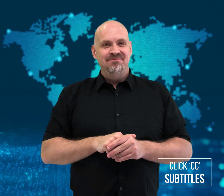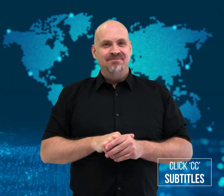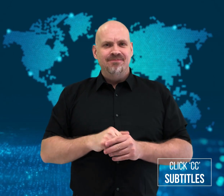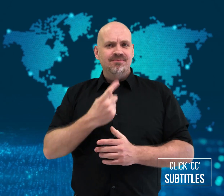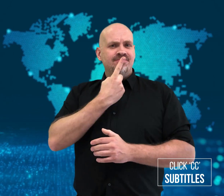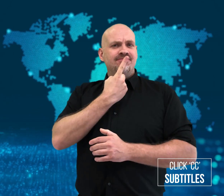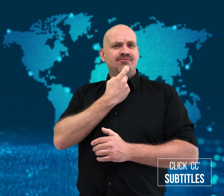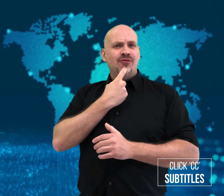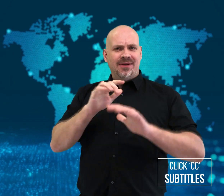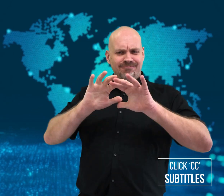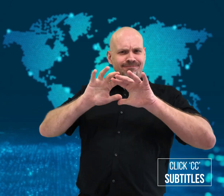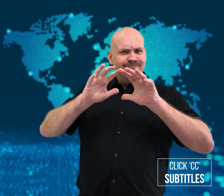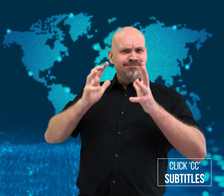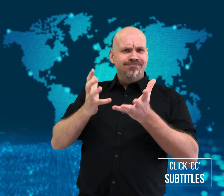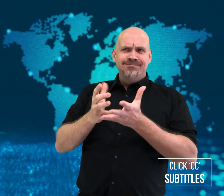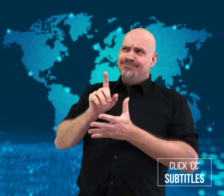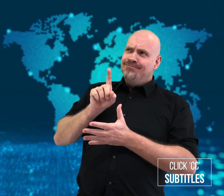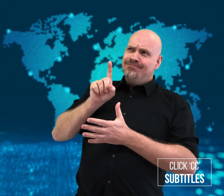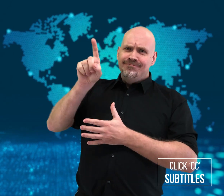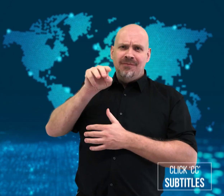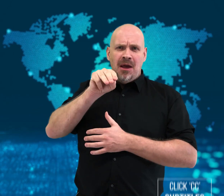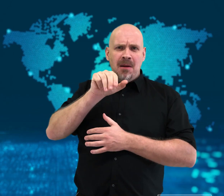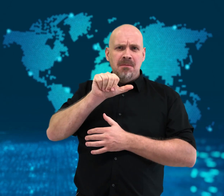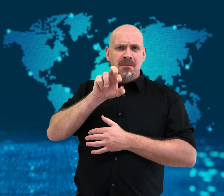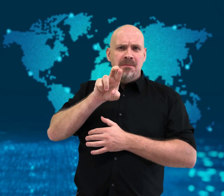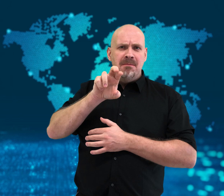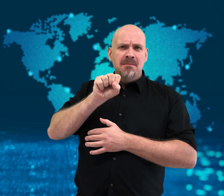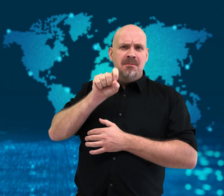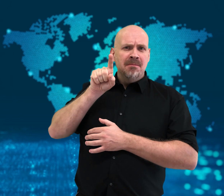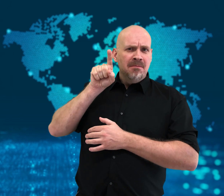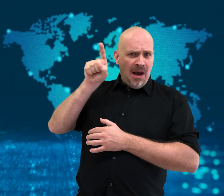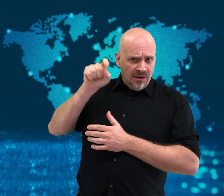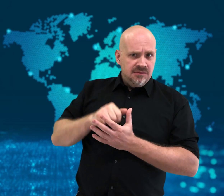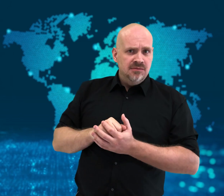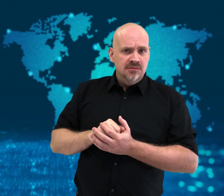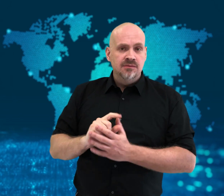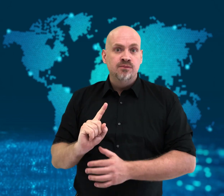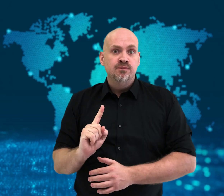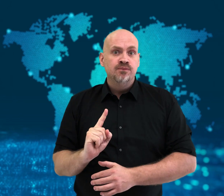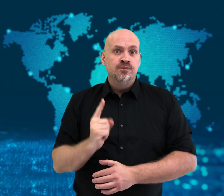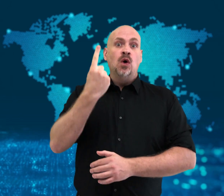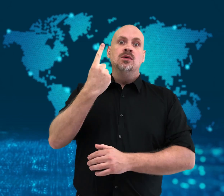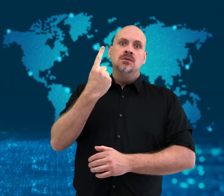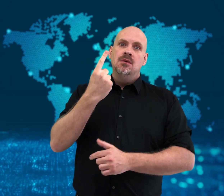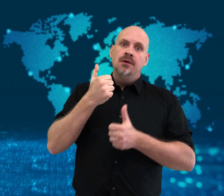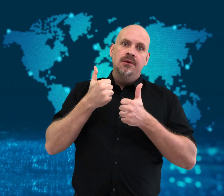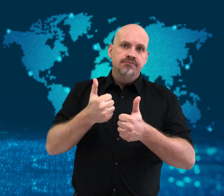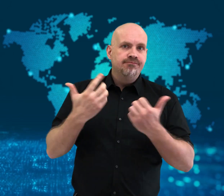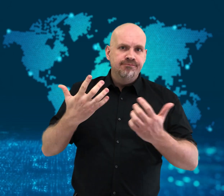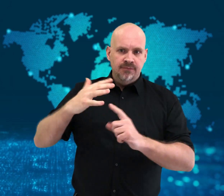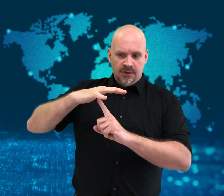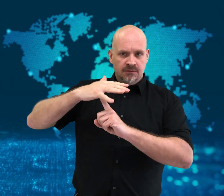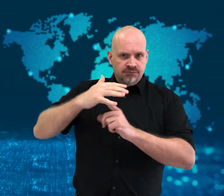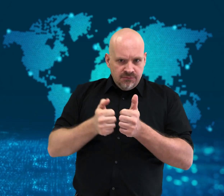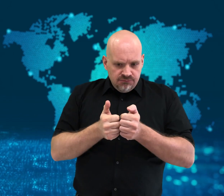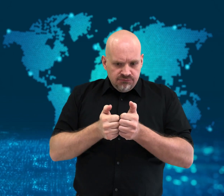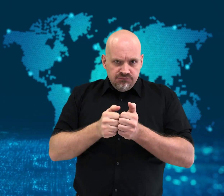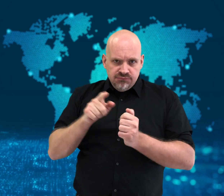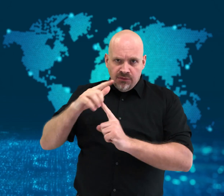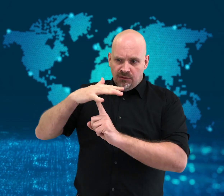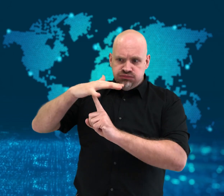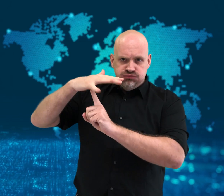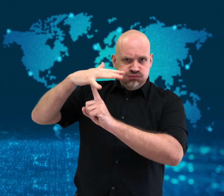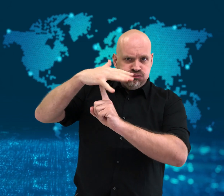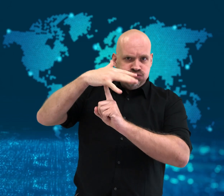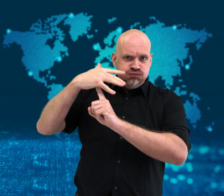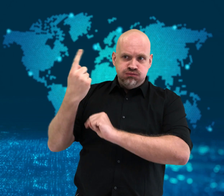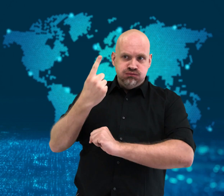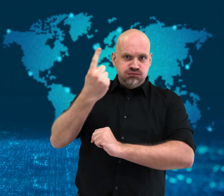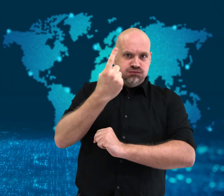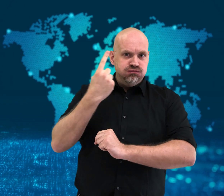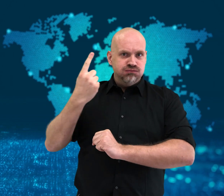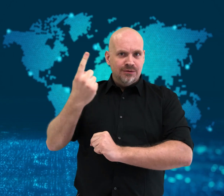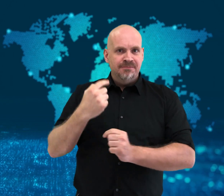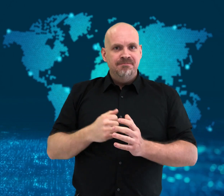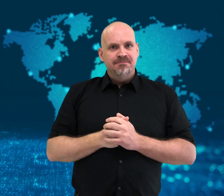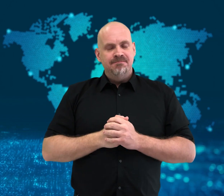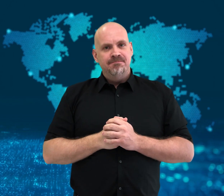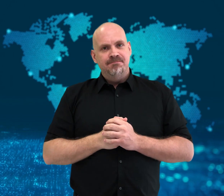First helicopter flight.